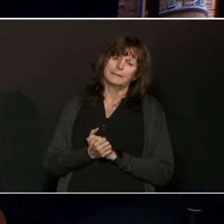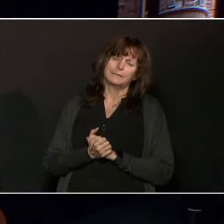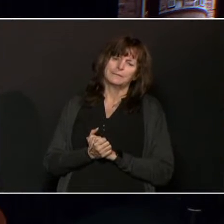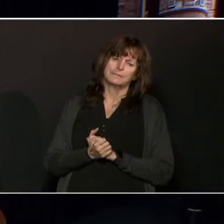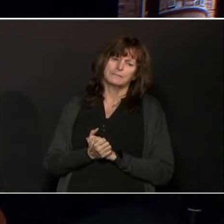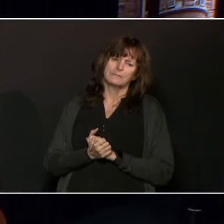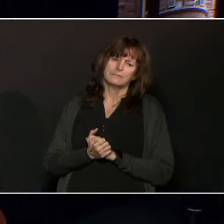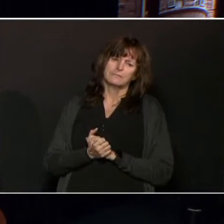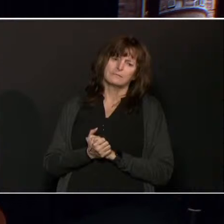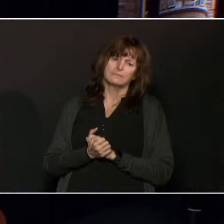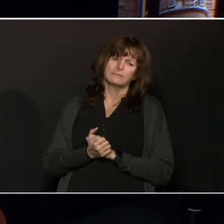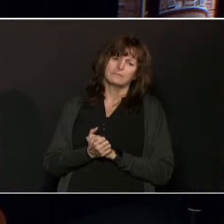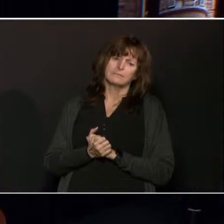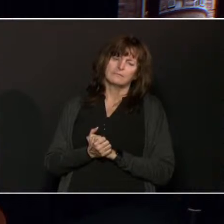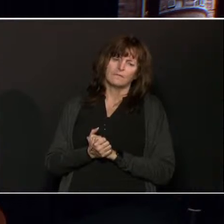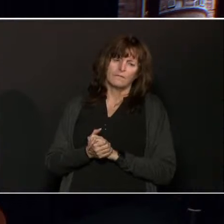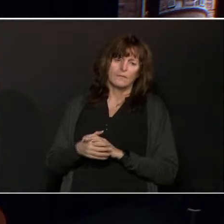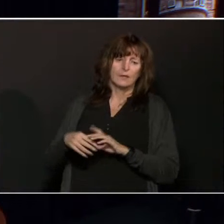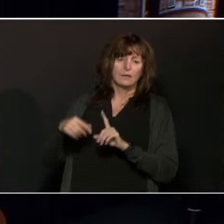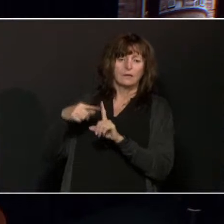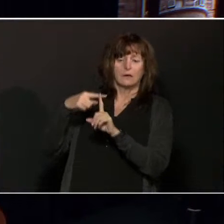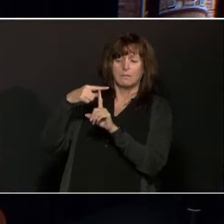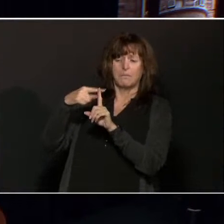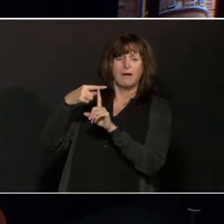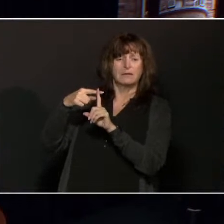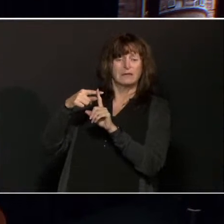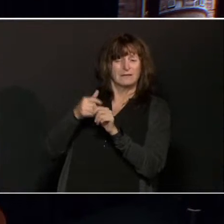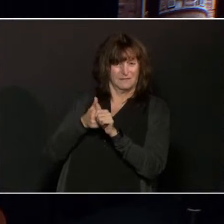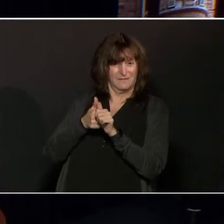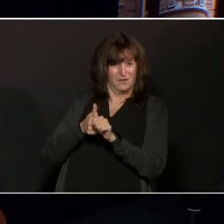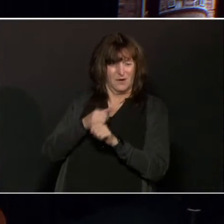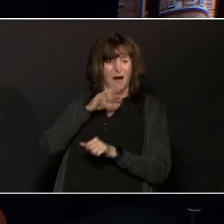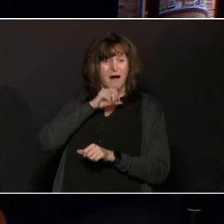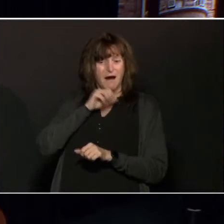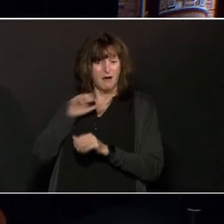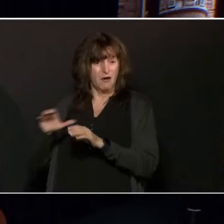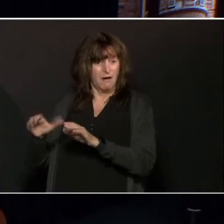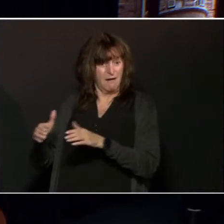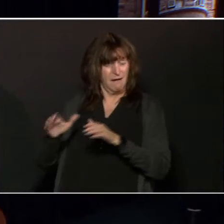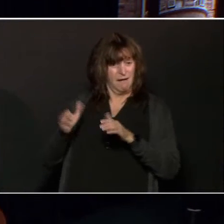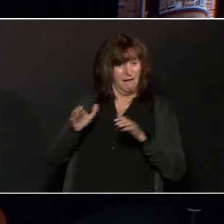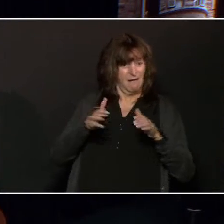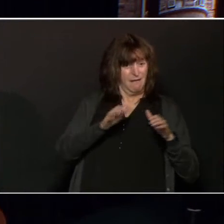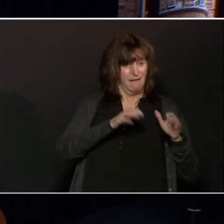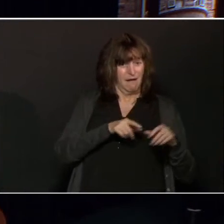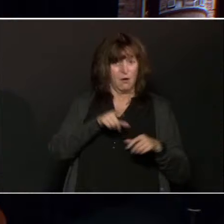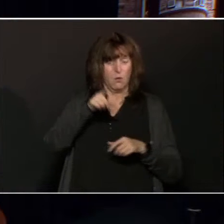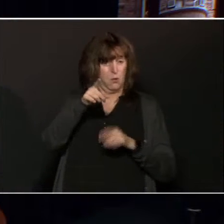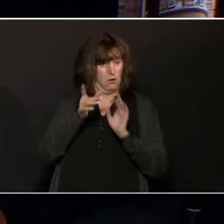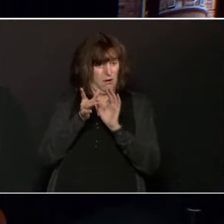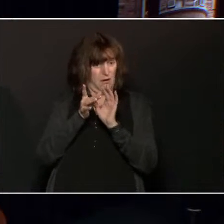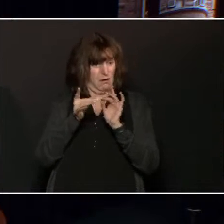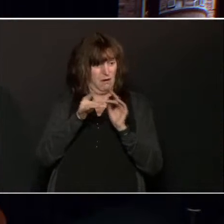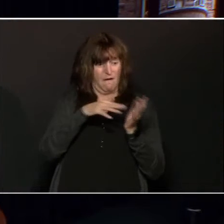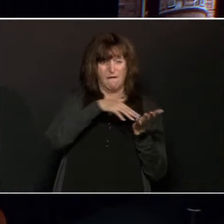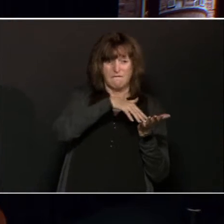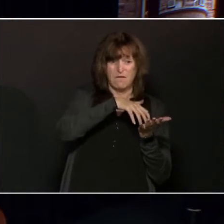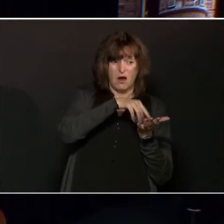FOR THE LOCKDOWN WITH VERY STRINGENT ENFORCEMENT FOR THE LOCKDOWN WITH VERY STRINGENT ENFORCEMENT OR STRINGENT ENFORCEMENT OR OTHERS MAKE SURE STRINGENT ENFORCEMENT OR OTHERS MAKE SURE THE MAKE SURE THE LOCKDOWN WORKS BUT ALSO